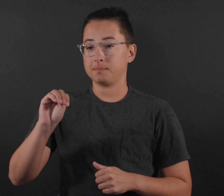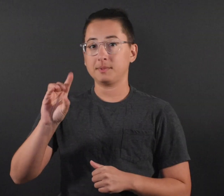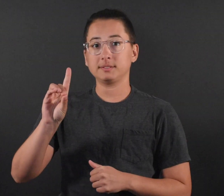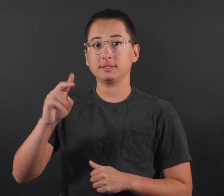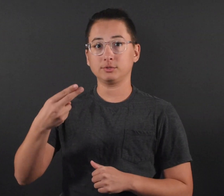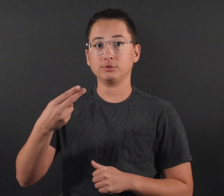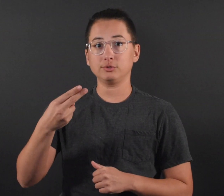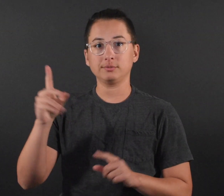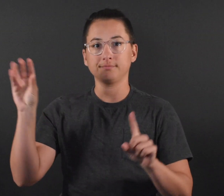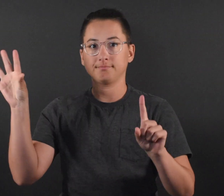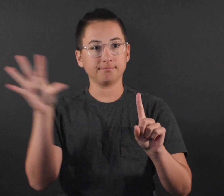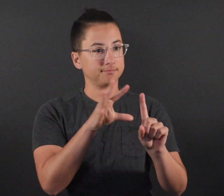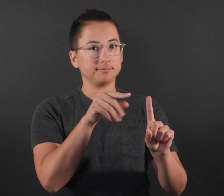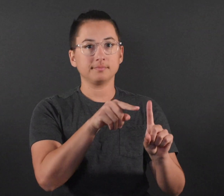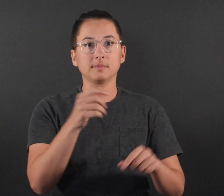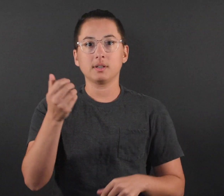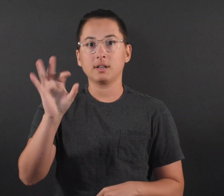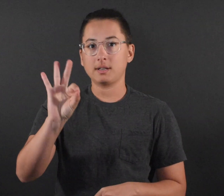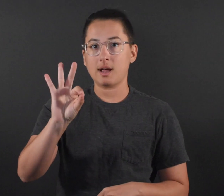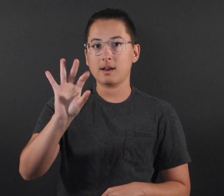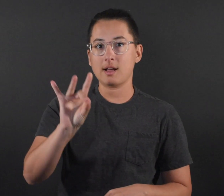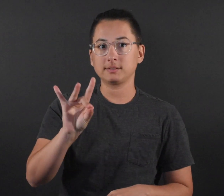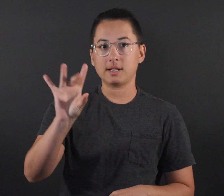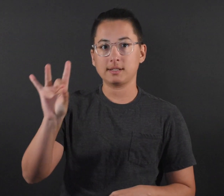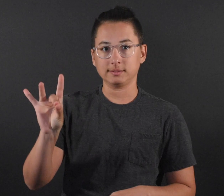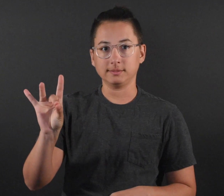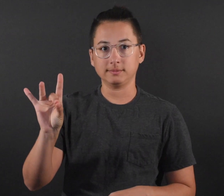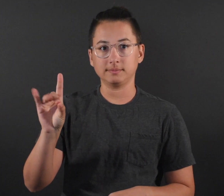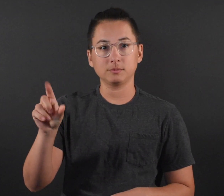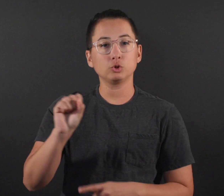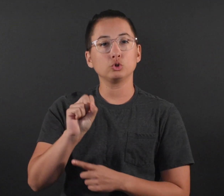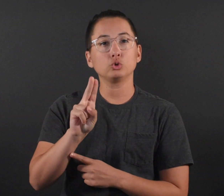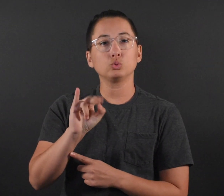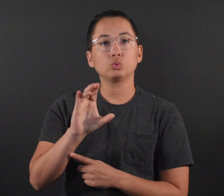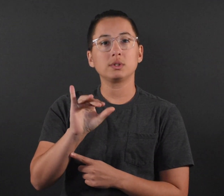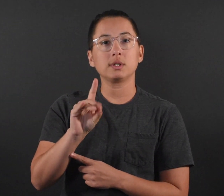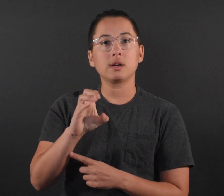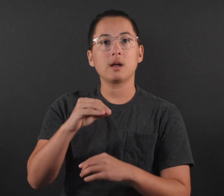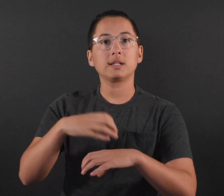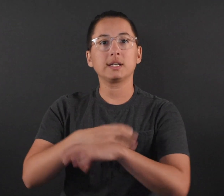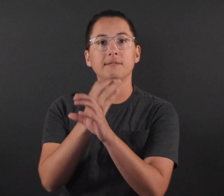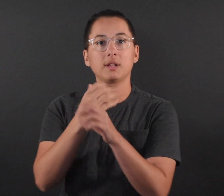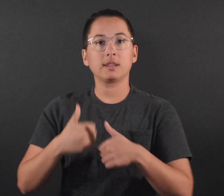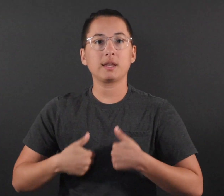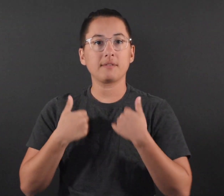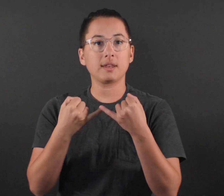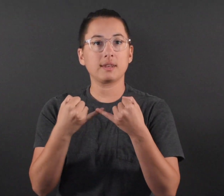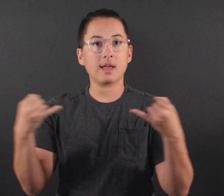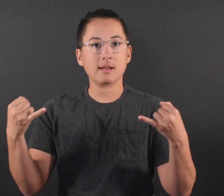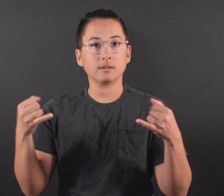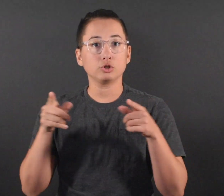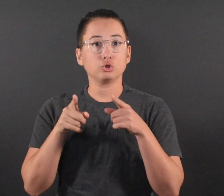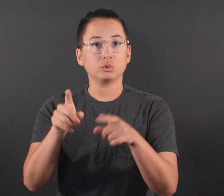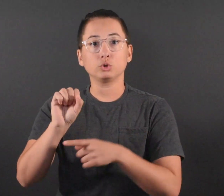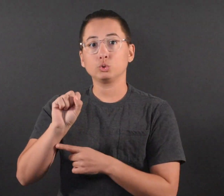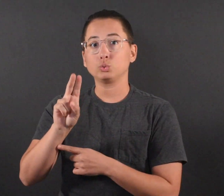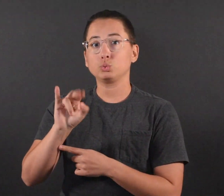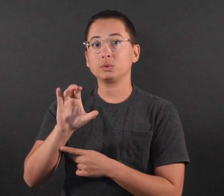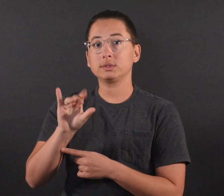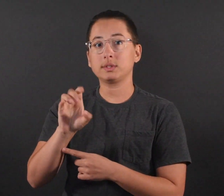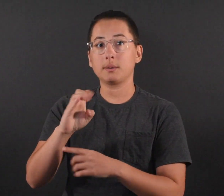MDH highlights 988 Suicide and Crisis Lifeline during suicide prevention awareness month